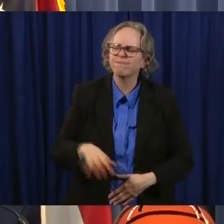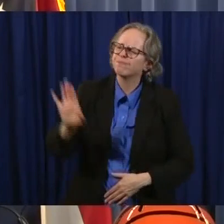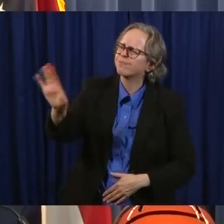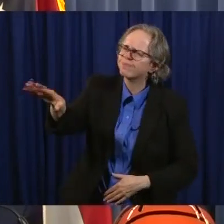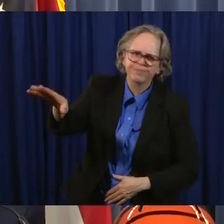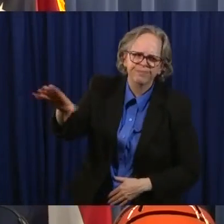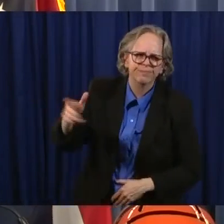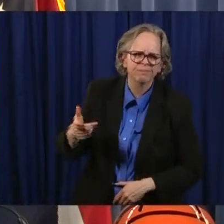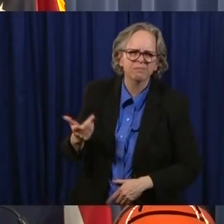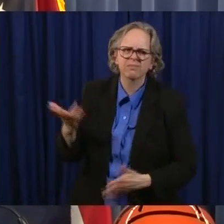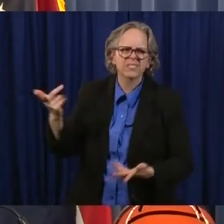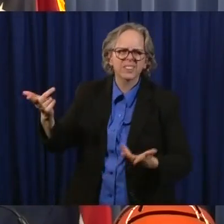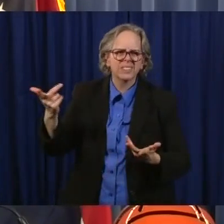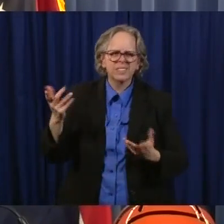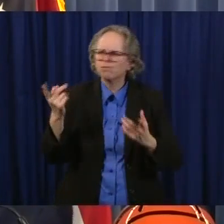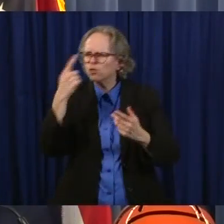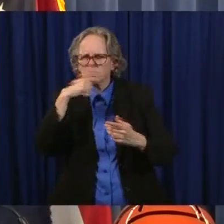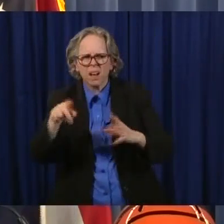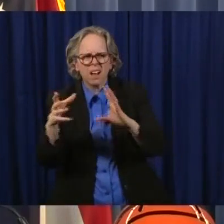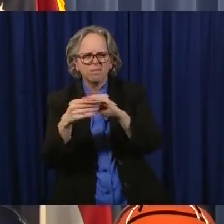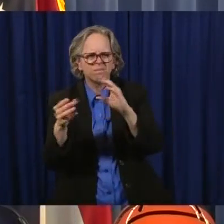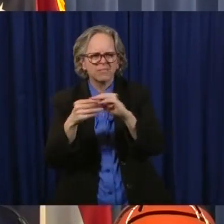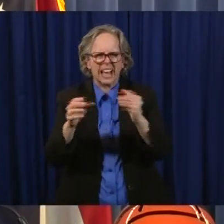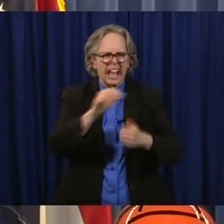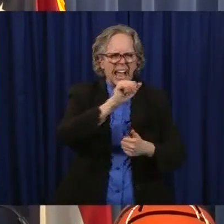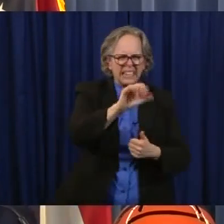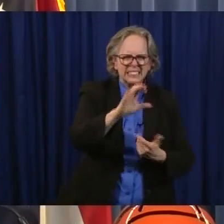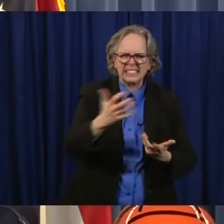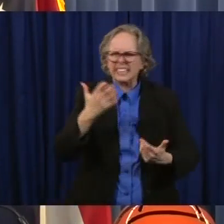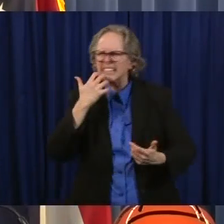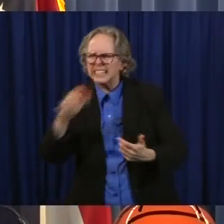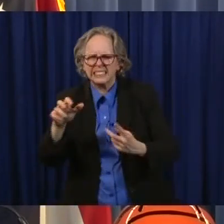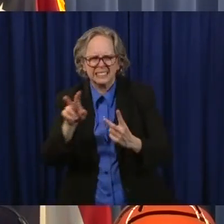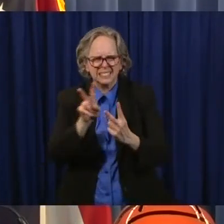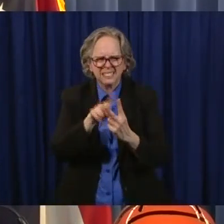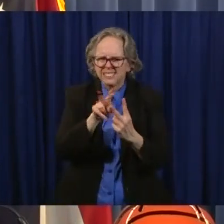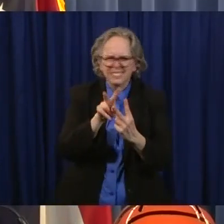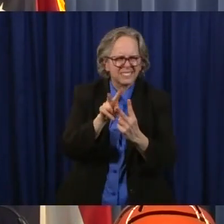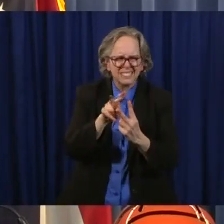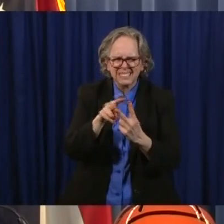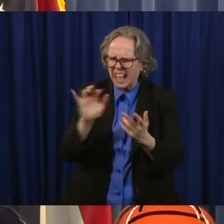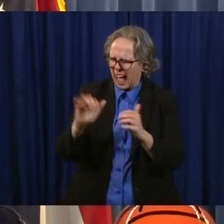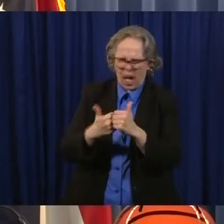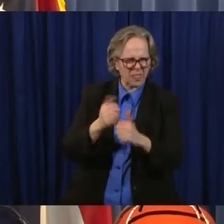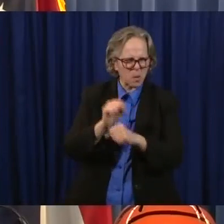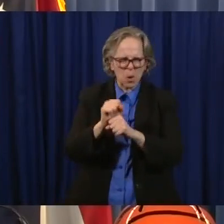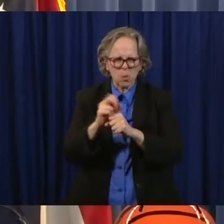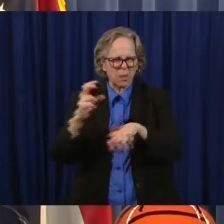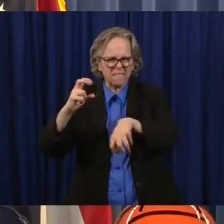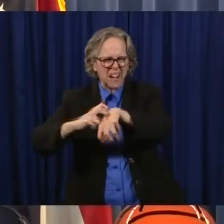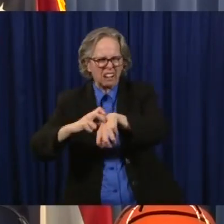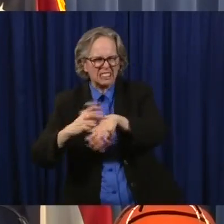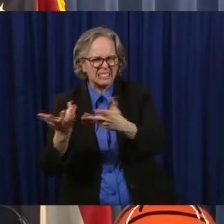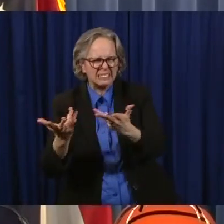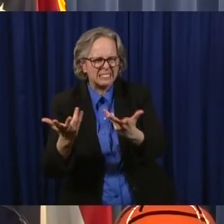I THOUGHT THAT WAS A GREAT HAPPY RESOLUTION FOR ME. I HAVE ONE MORE QUESTION AND THEN I'M GOING TO TURN IT OVER TO THE NEWS MEDIA TO SEE IF THEY HAVE QUESTIONS FOR YOU.